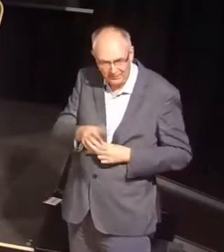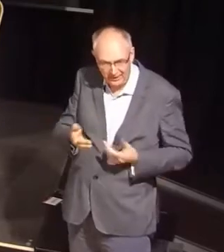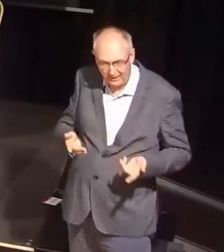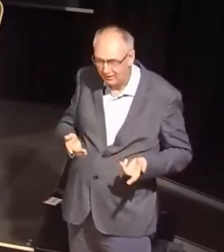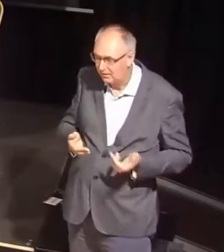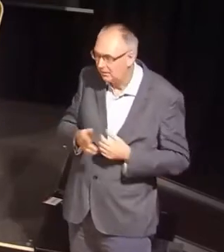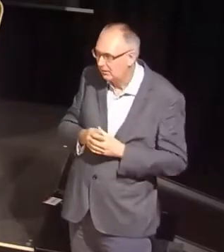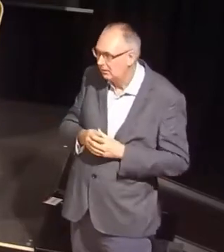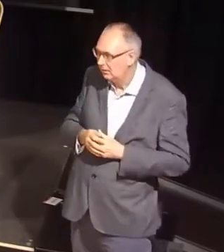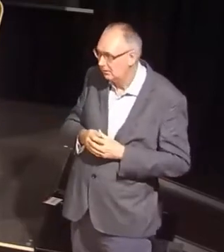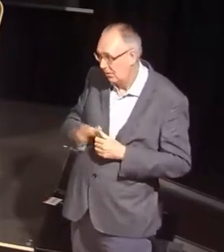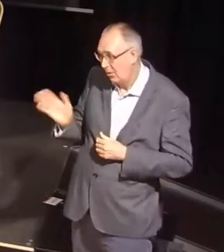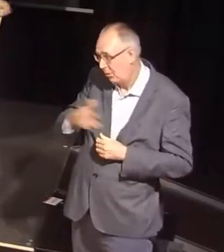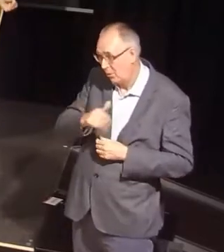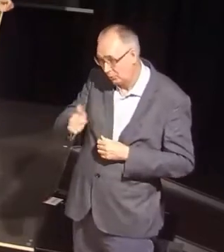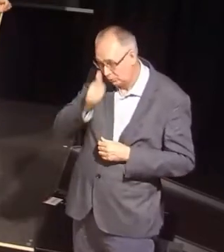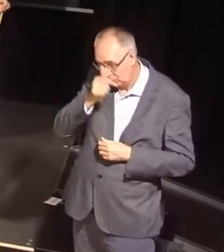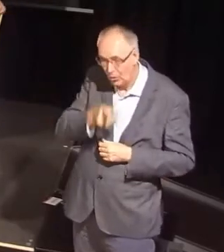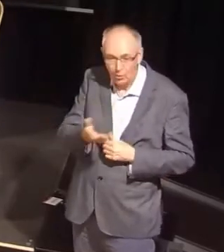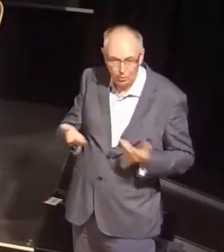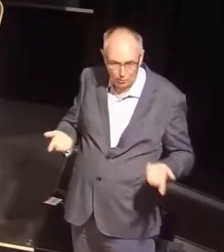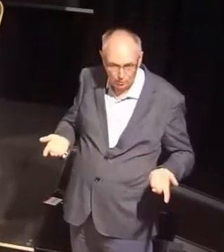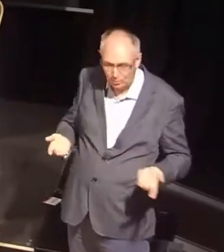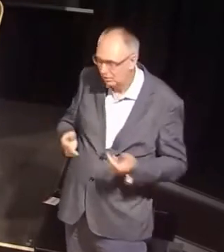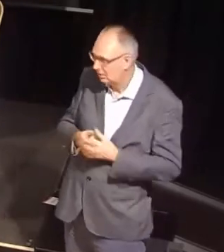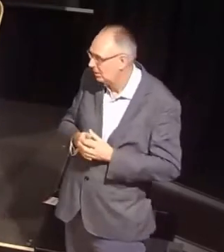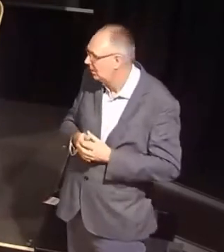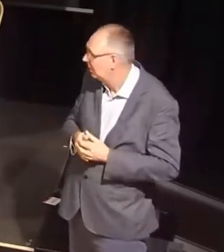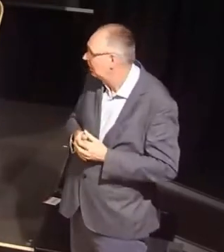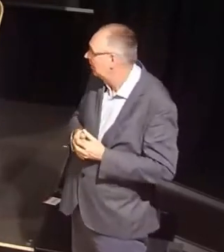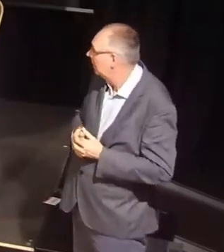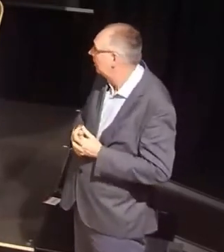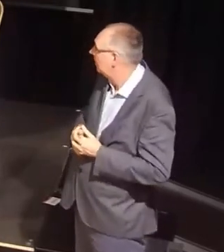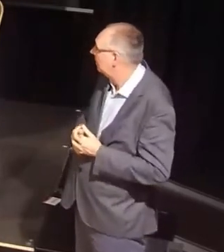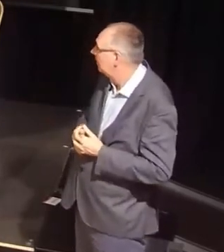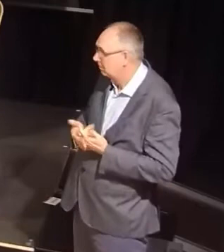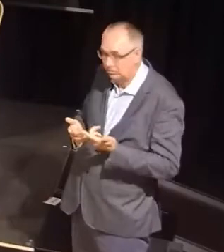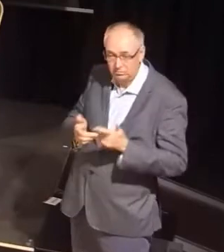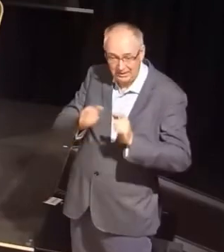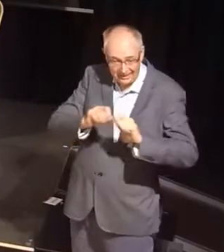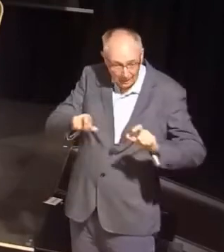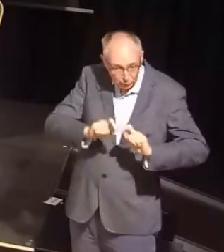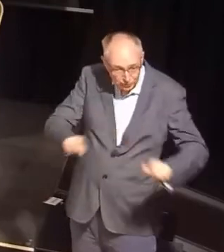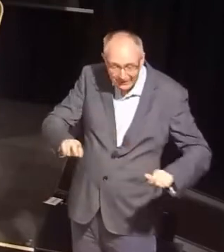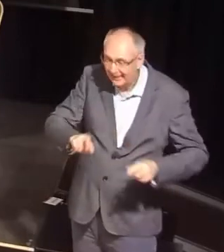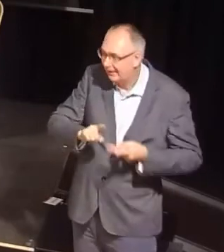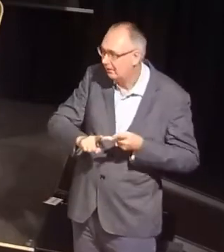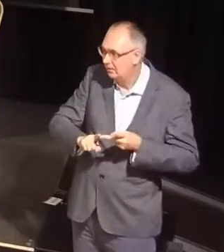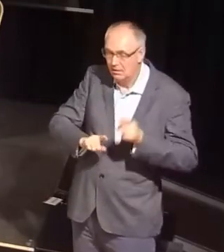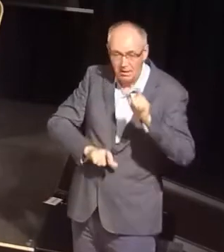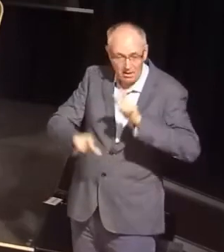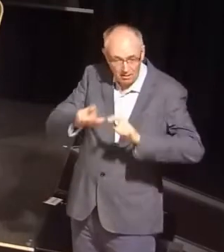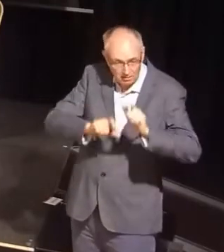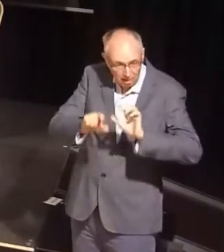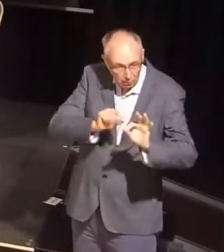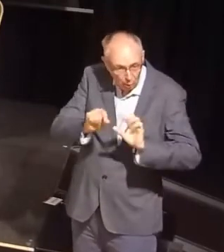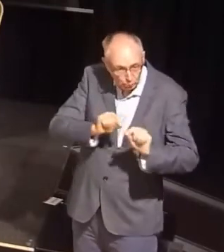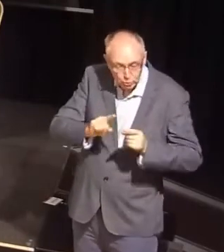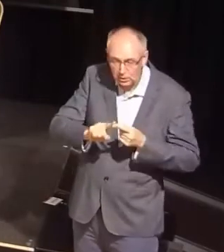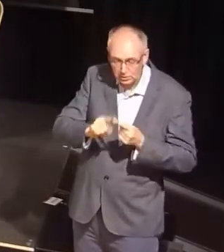if you don't, what are you doing about captioning, about colour options, about contrast and things like that?